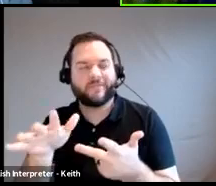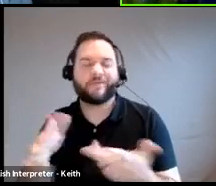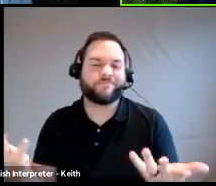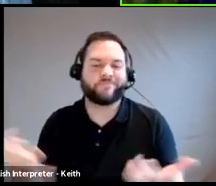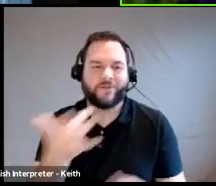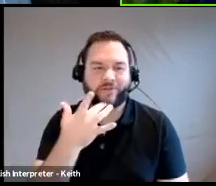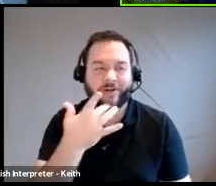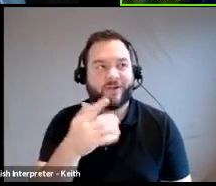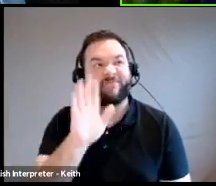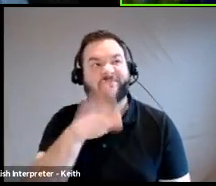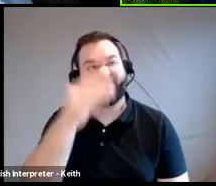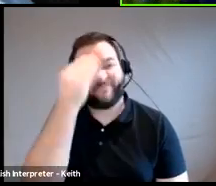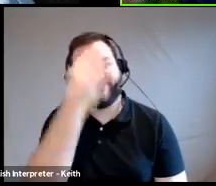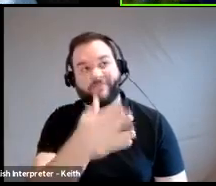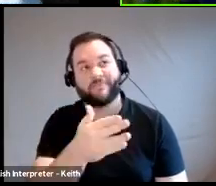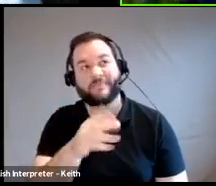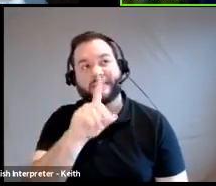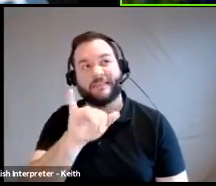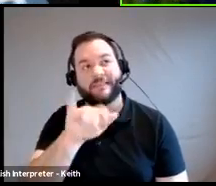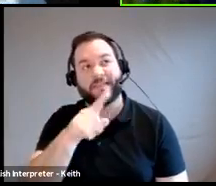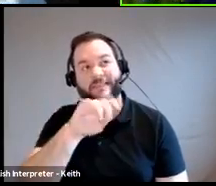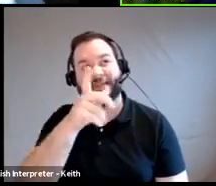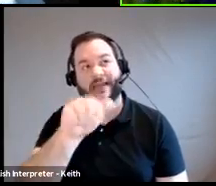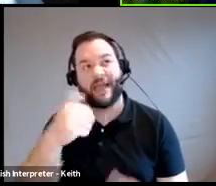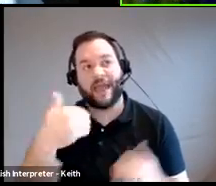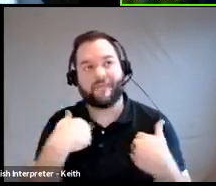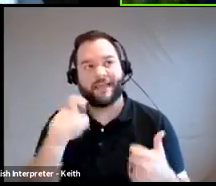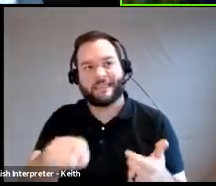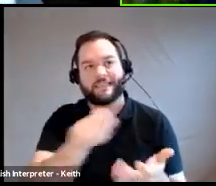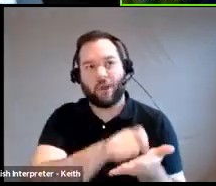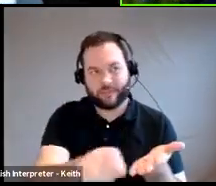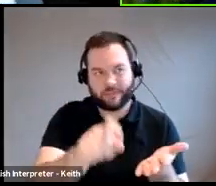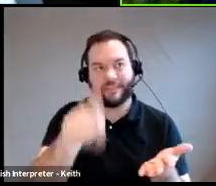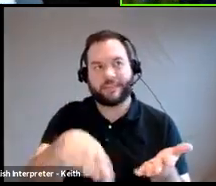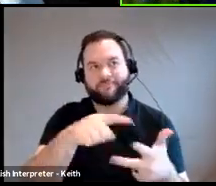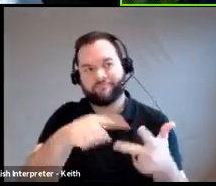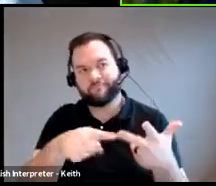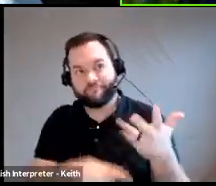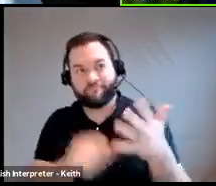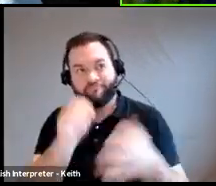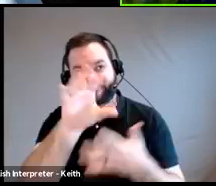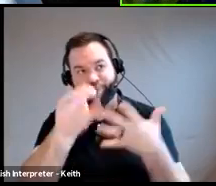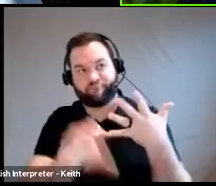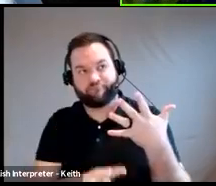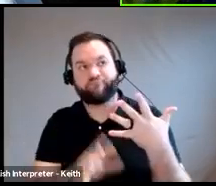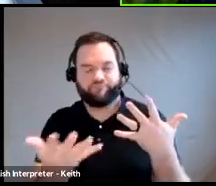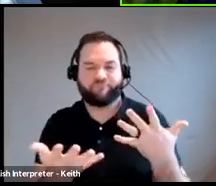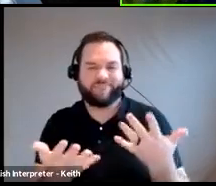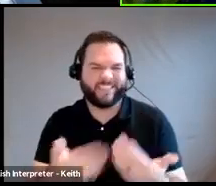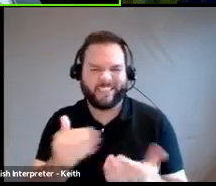little bit. It's just much easier have this It's just much easier have dyslexia I need my notes I need this I need that it this I need that. It's so much